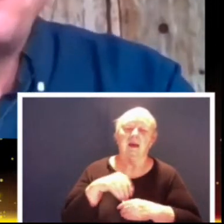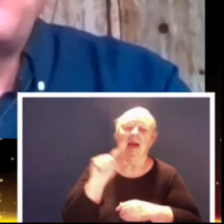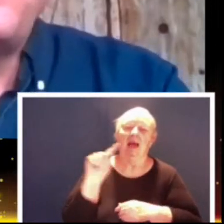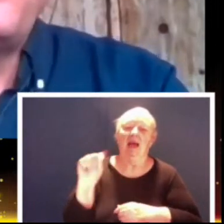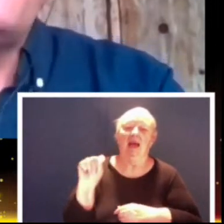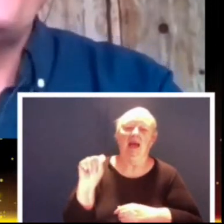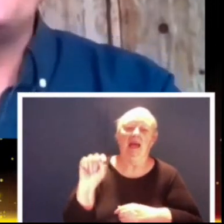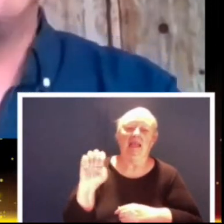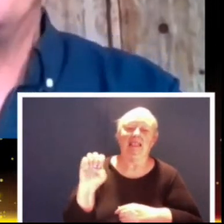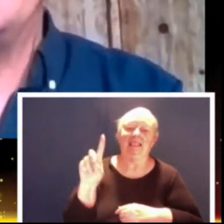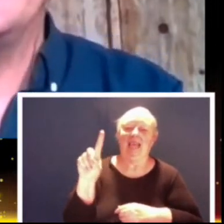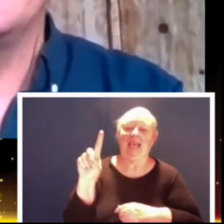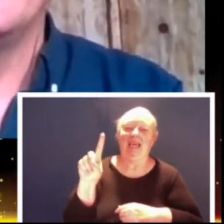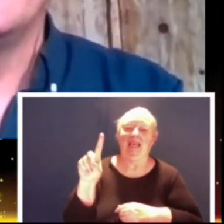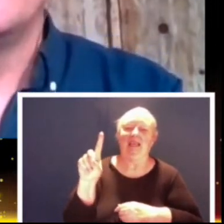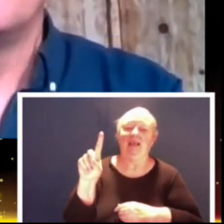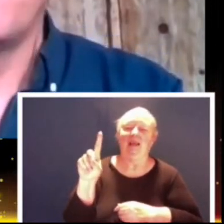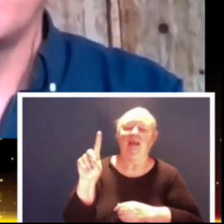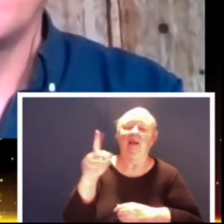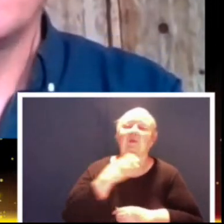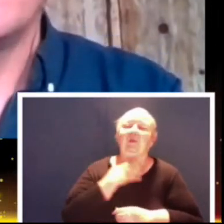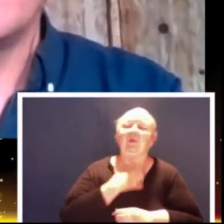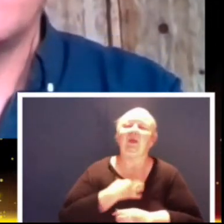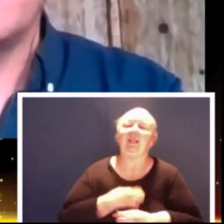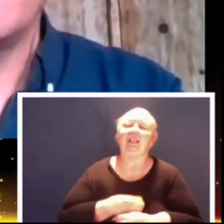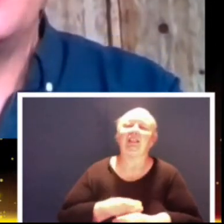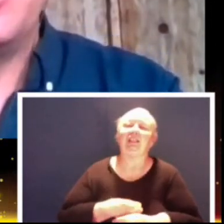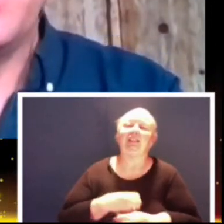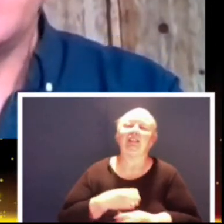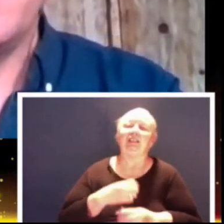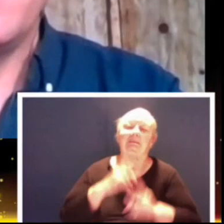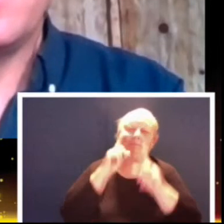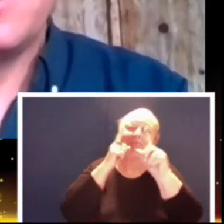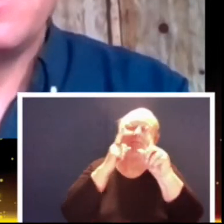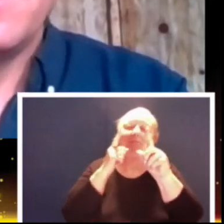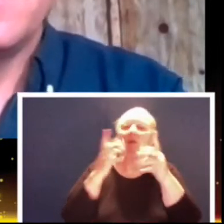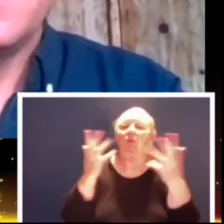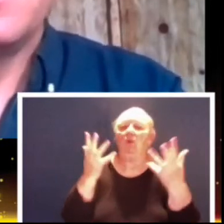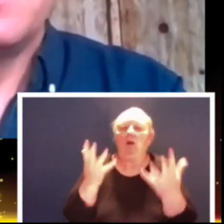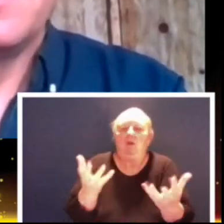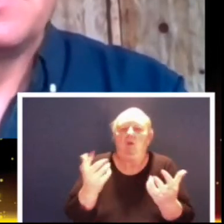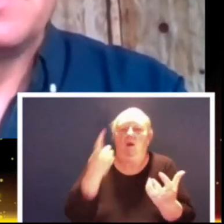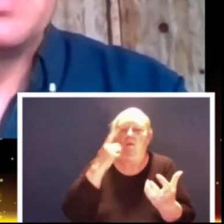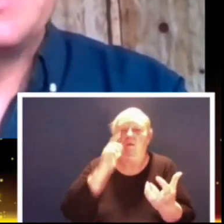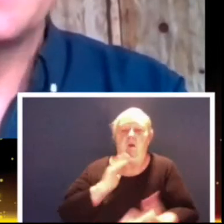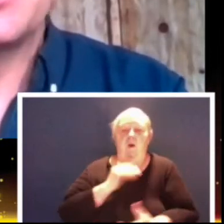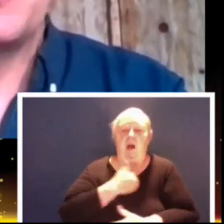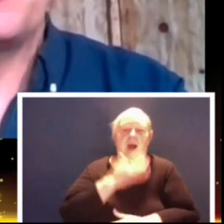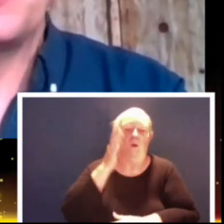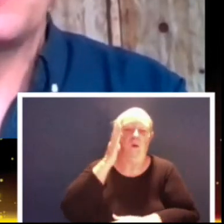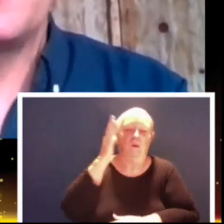what would it be for our future, for our place going forward?